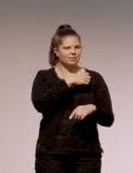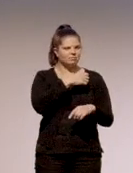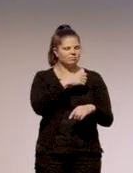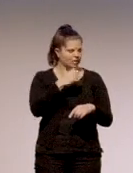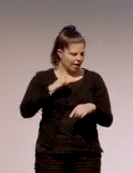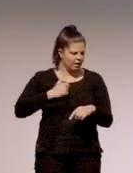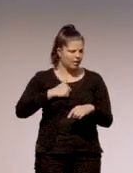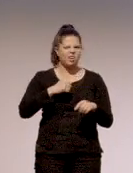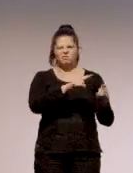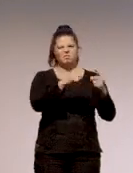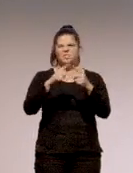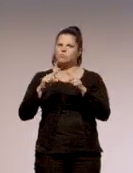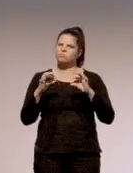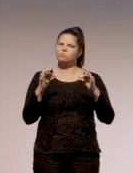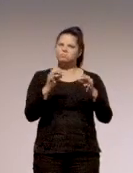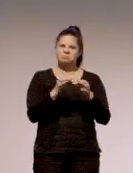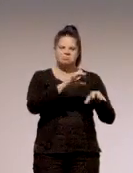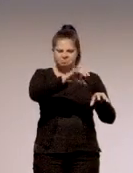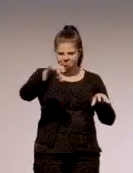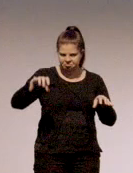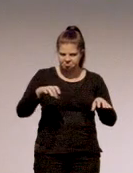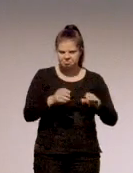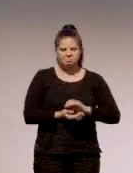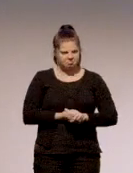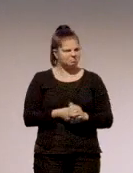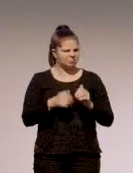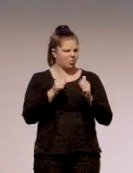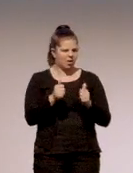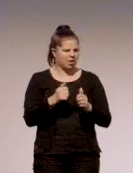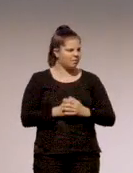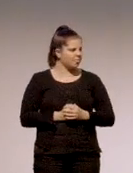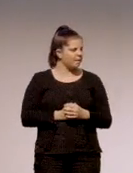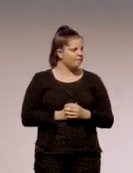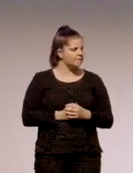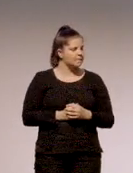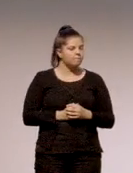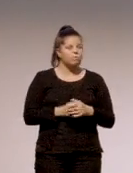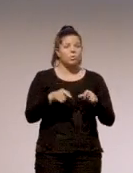and accessibility for government, which is great. We've also been creating a lot of hype from an awards perspective for